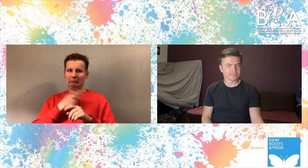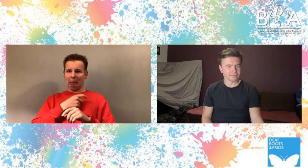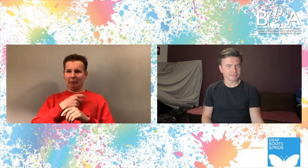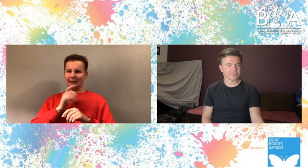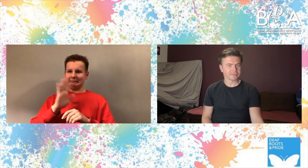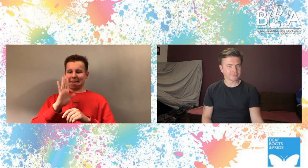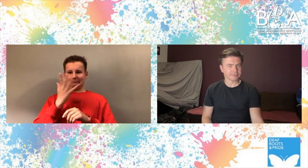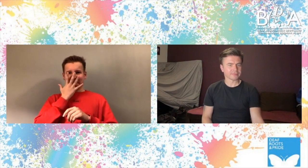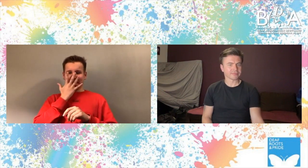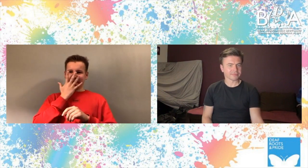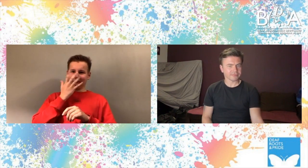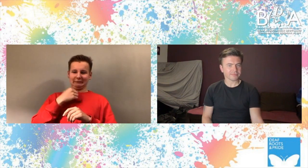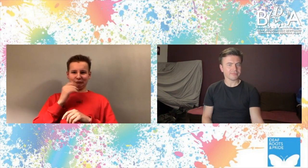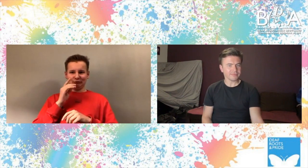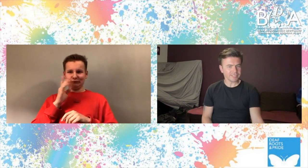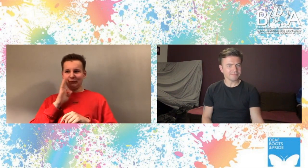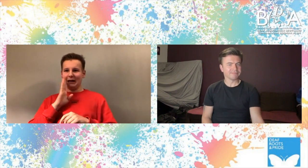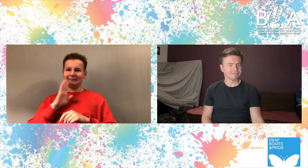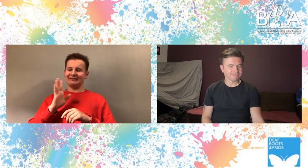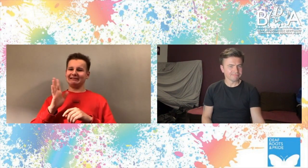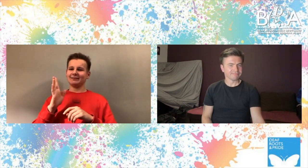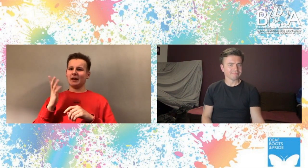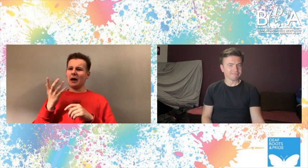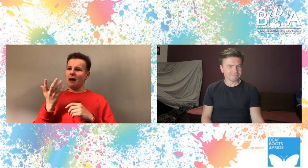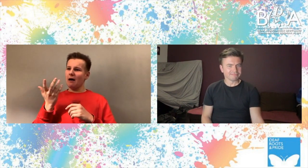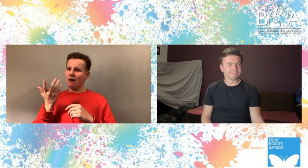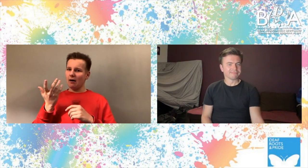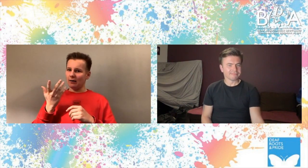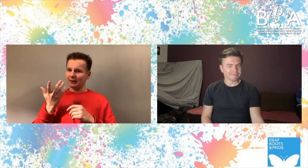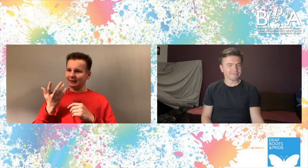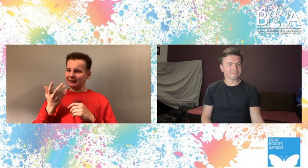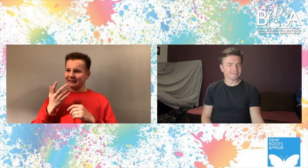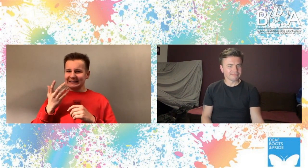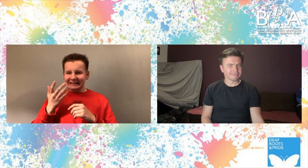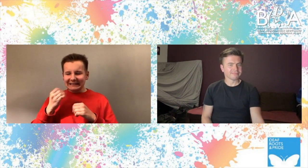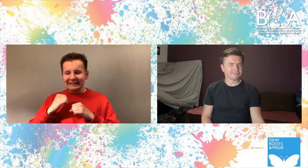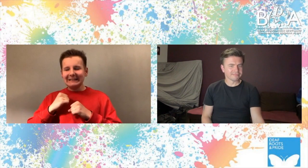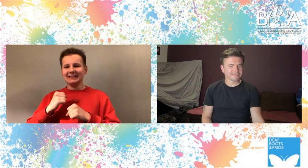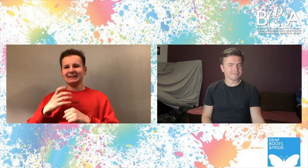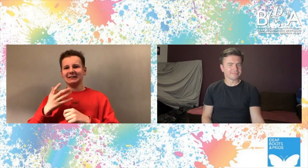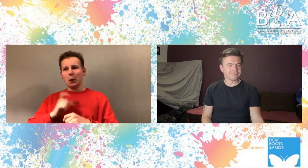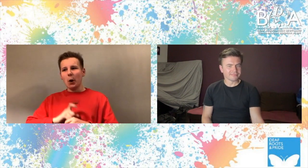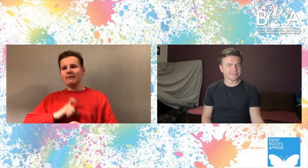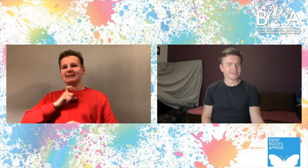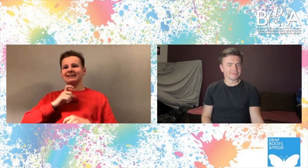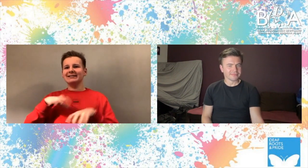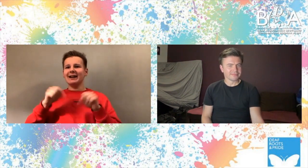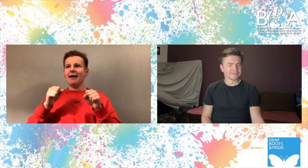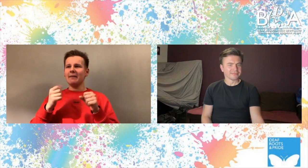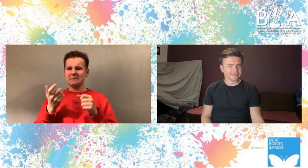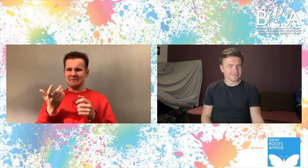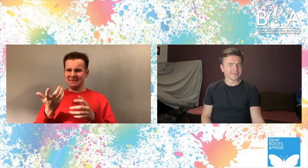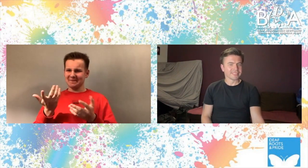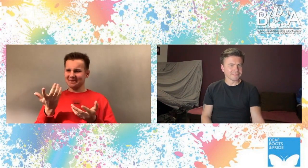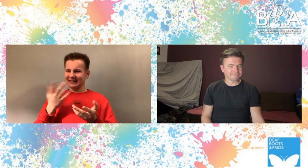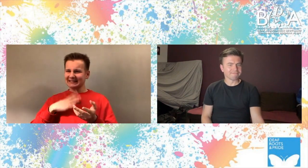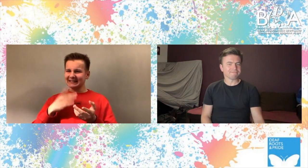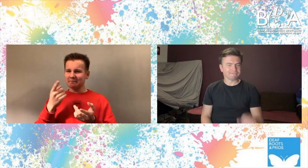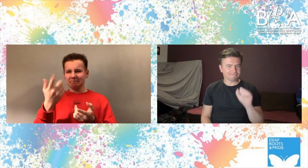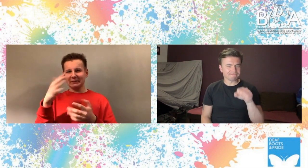I want to ask you - how do you cope with lack of confidence, maybe if you’re feeling shy or embarrassed, especially when you are starting off? What would be your